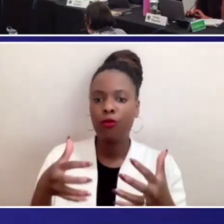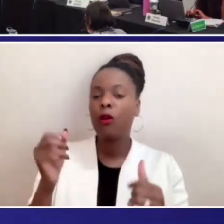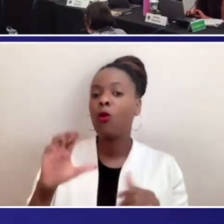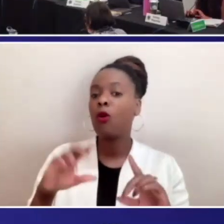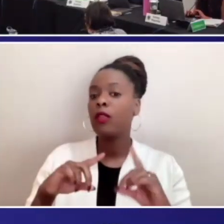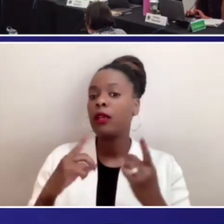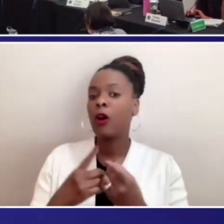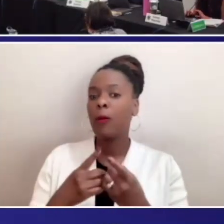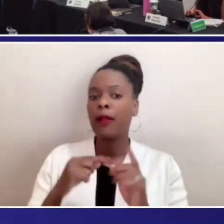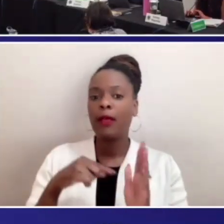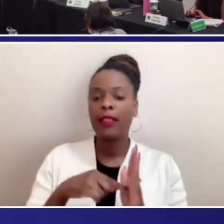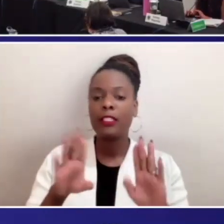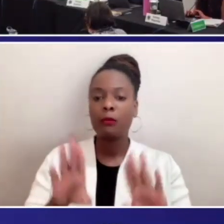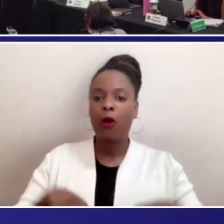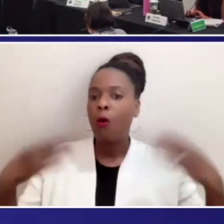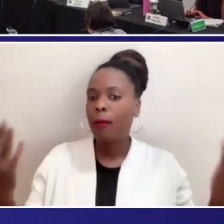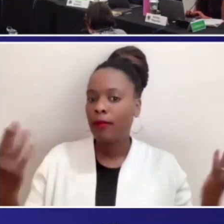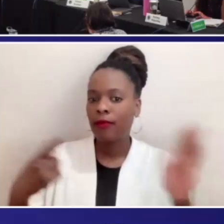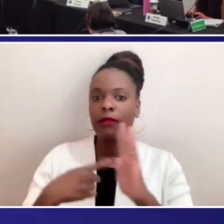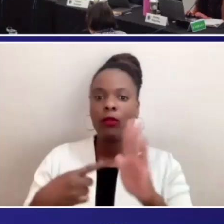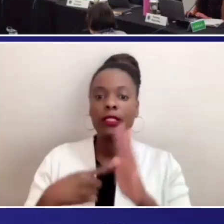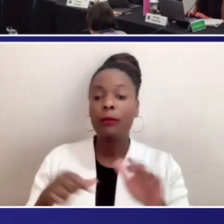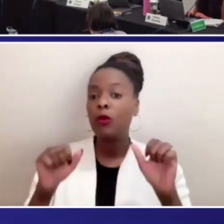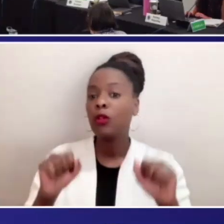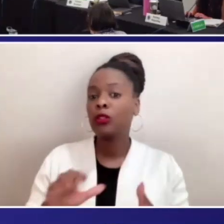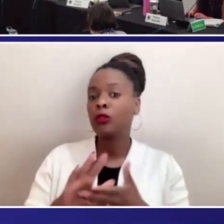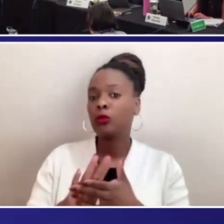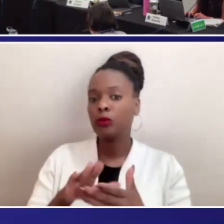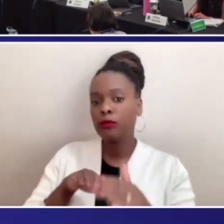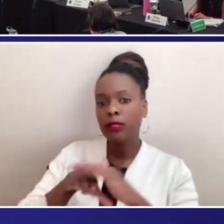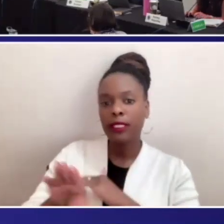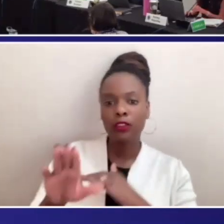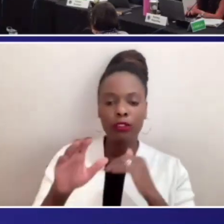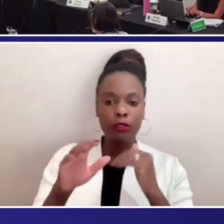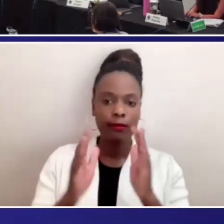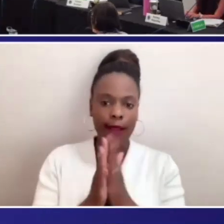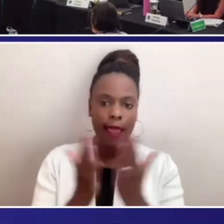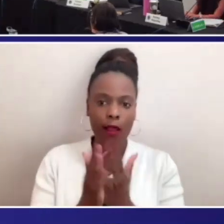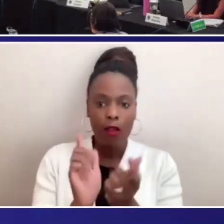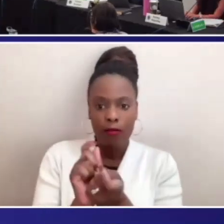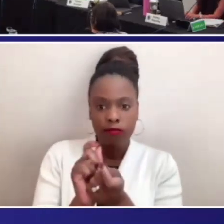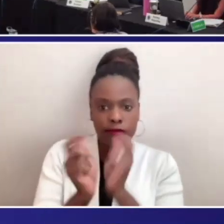open-ended? Meaning, could a school go into their catalog now and change that to have